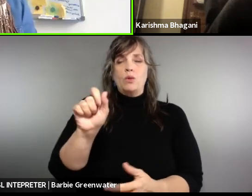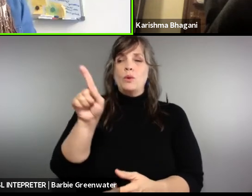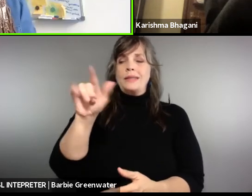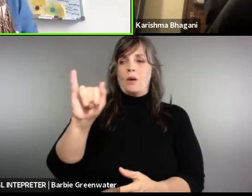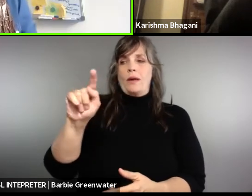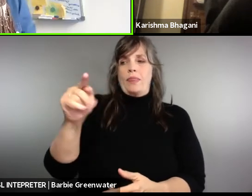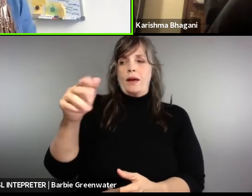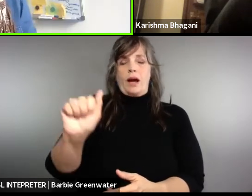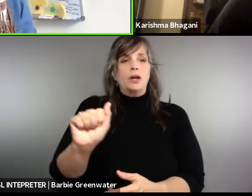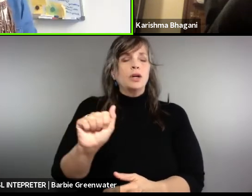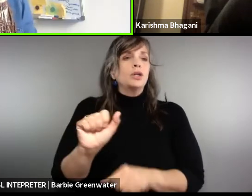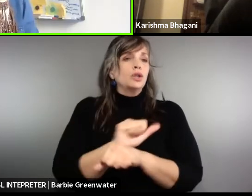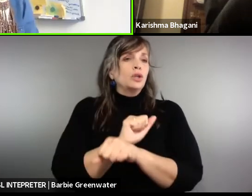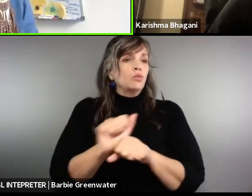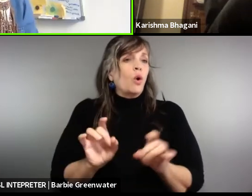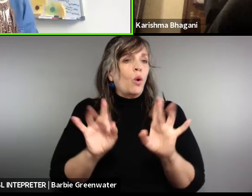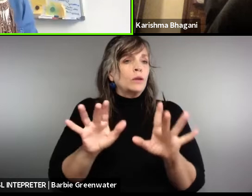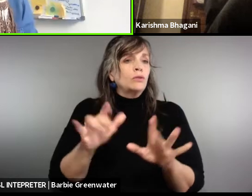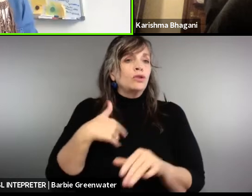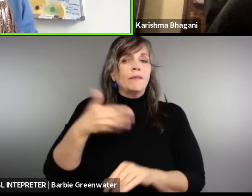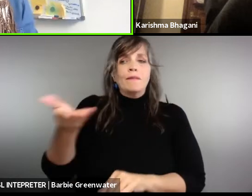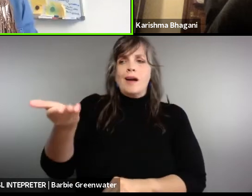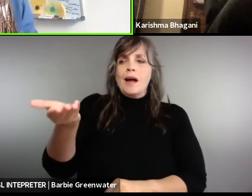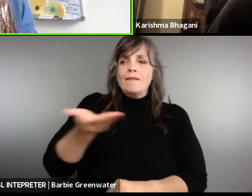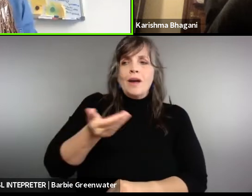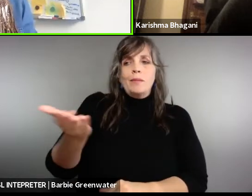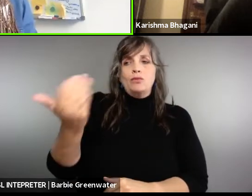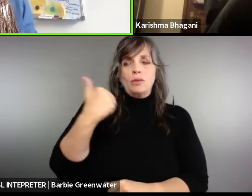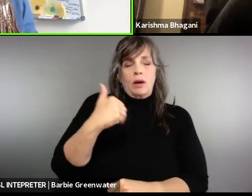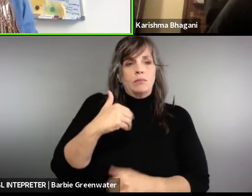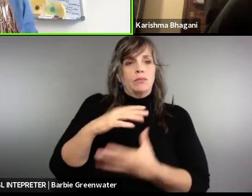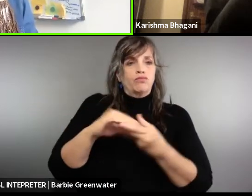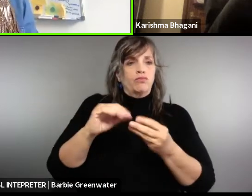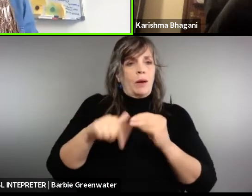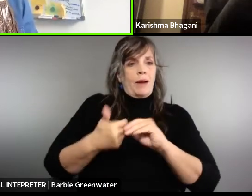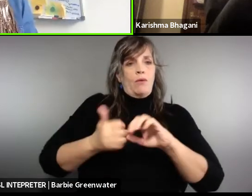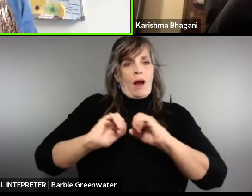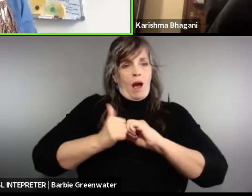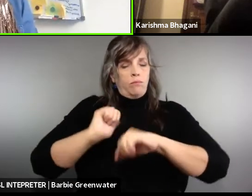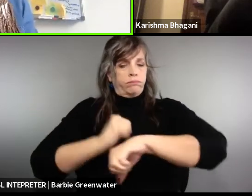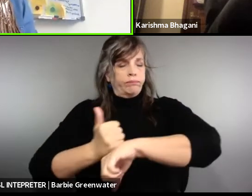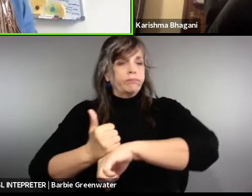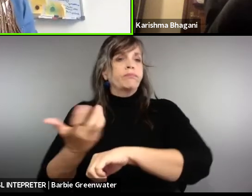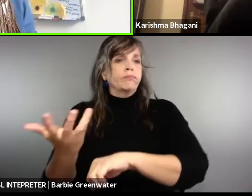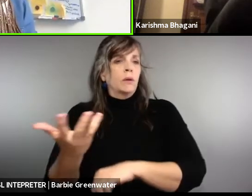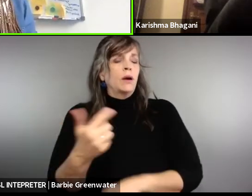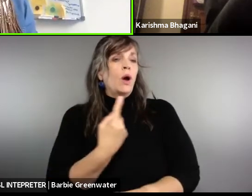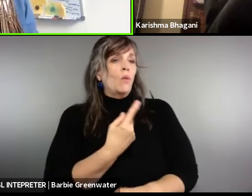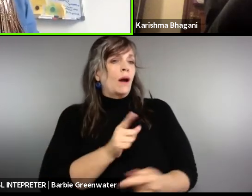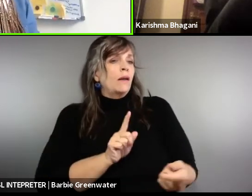She invited me to come and speak about it because she really liked the platform. And one of them was that I met Ricardo Peach.